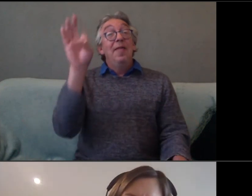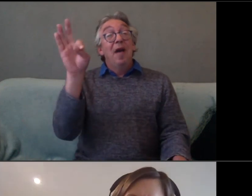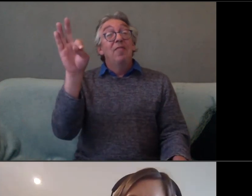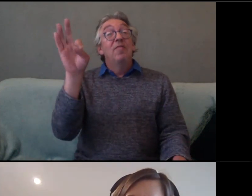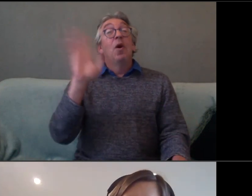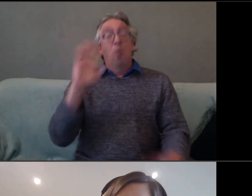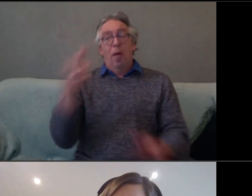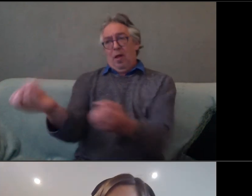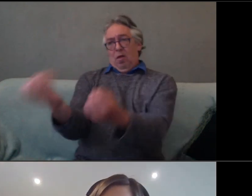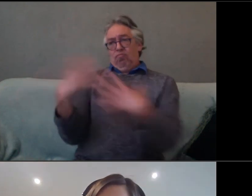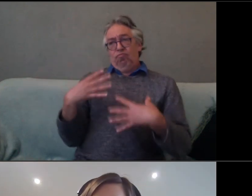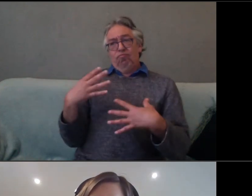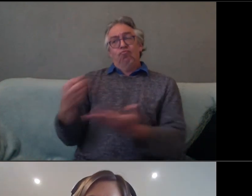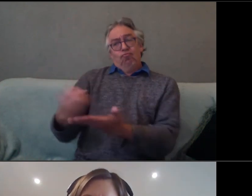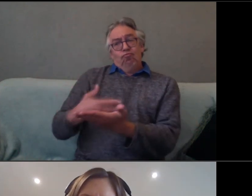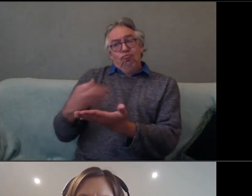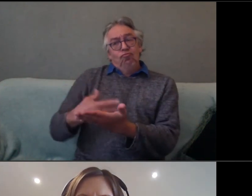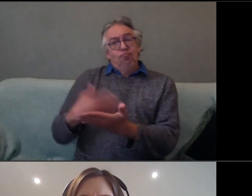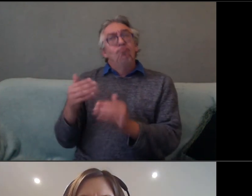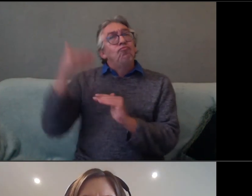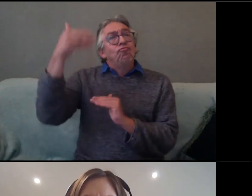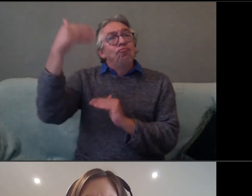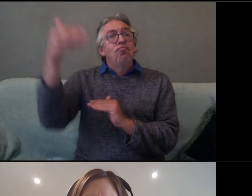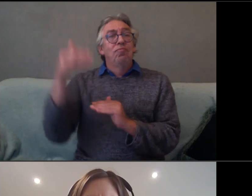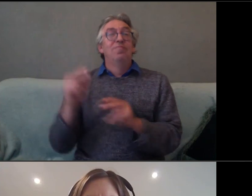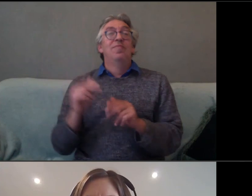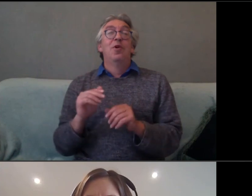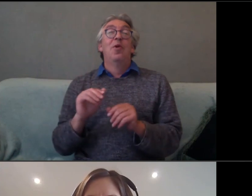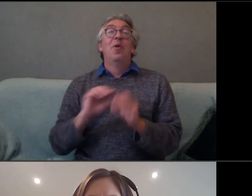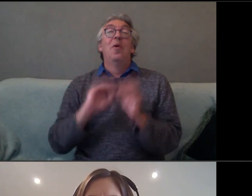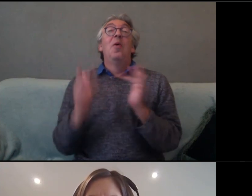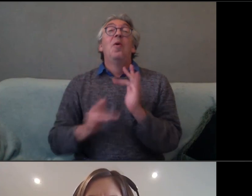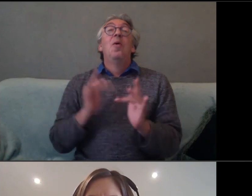Thank you to all the speakers, you'll be receiving some questions.